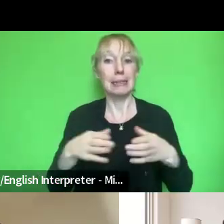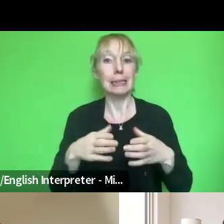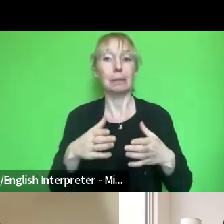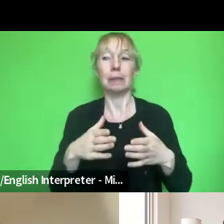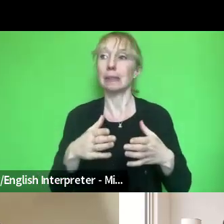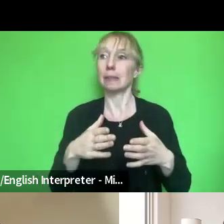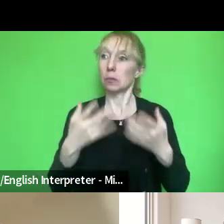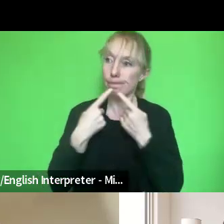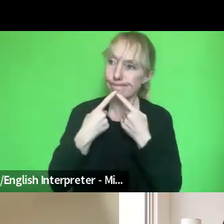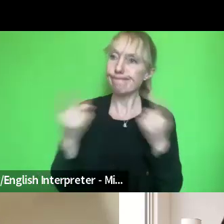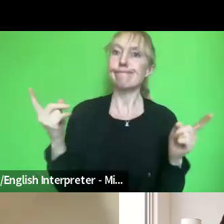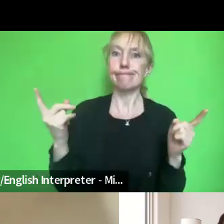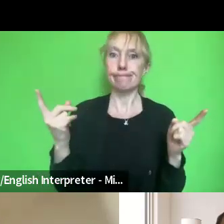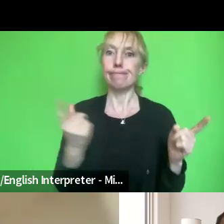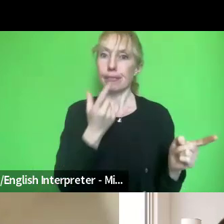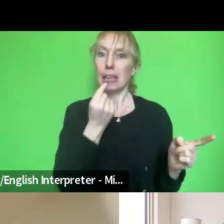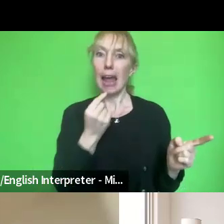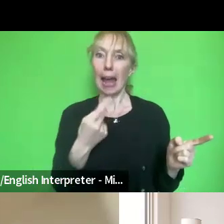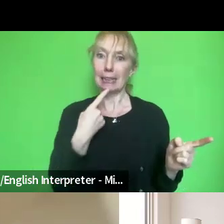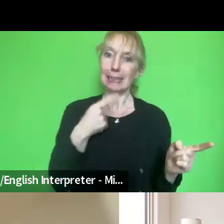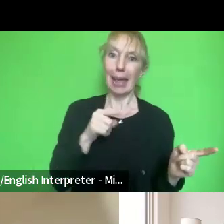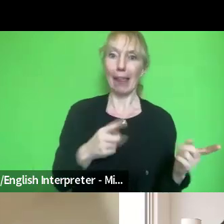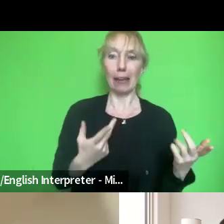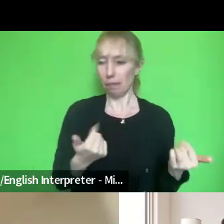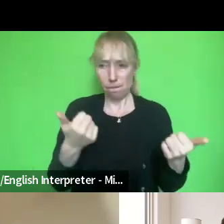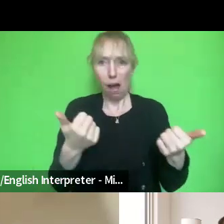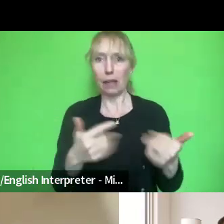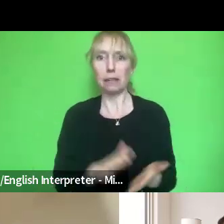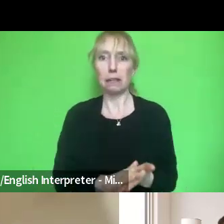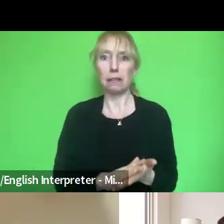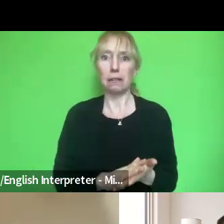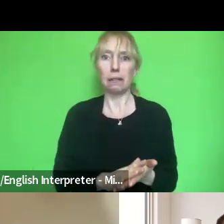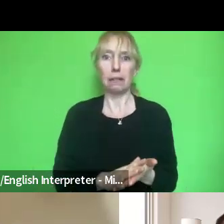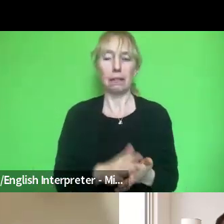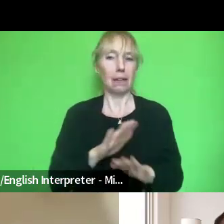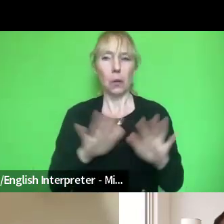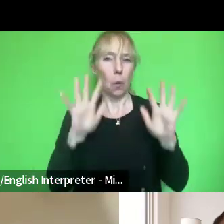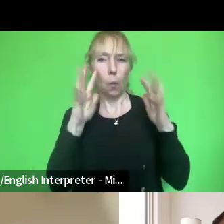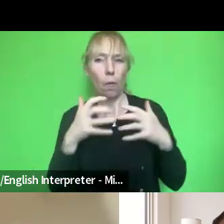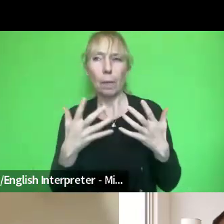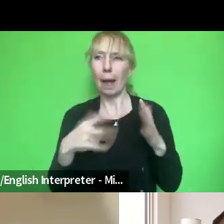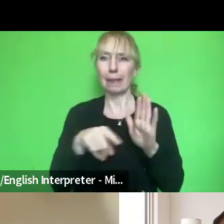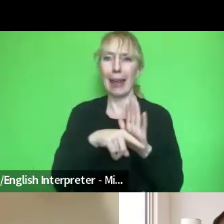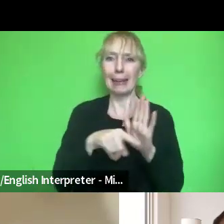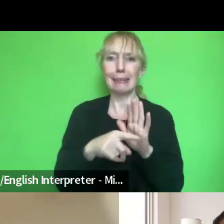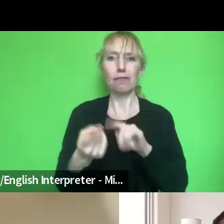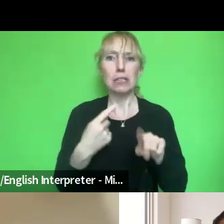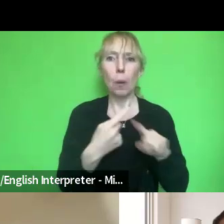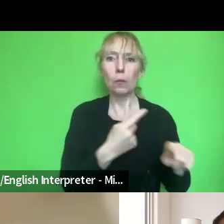outspoken and to say as it is, and to not worry about those negative responses that you get in and feel you need